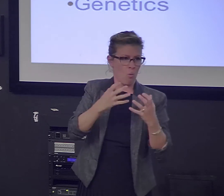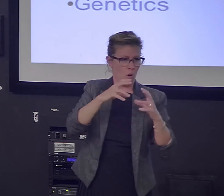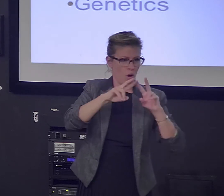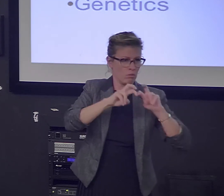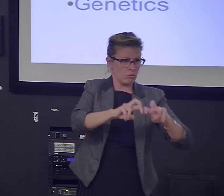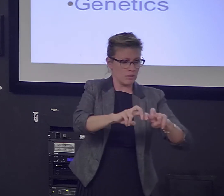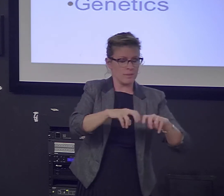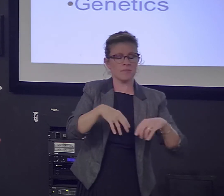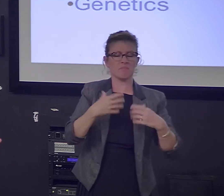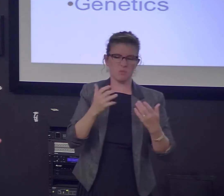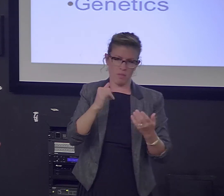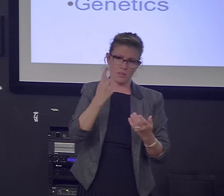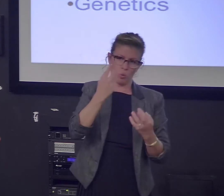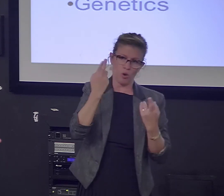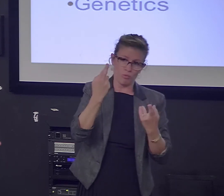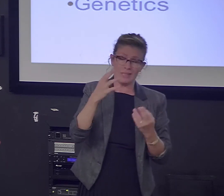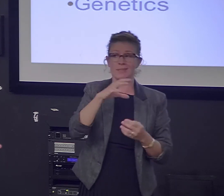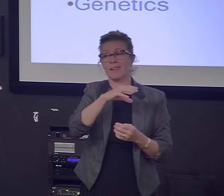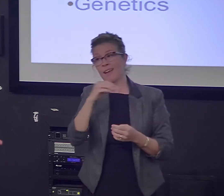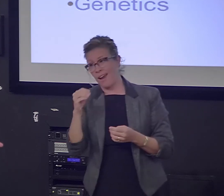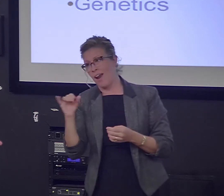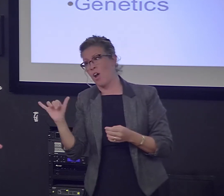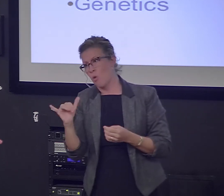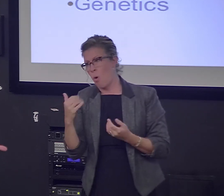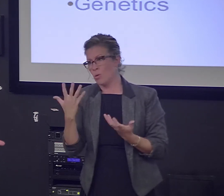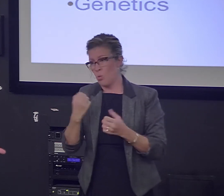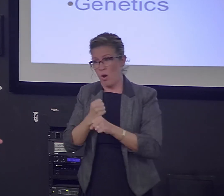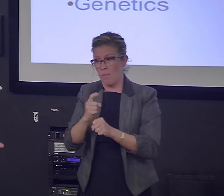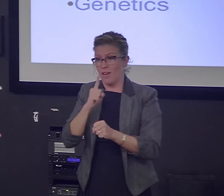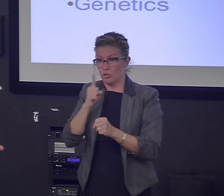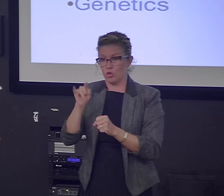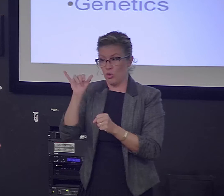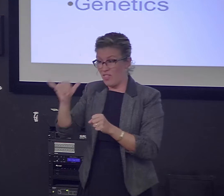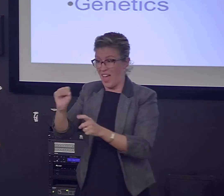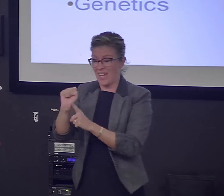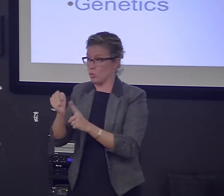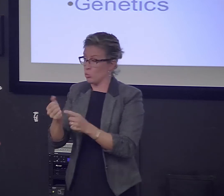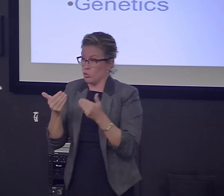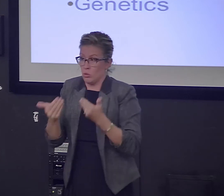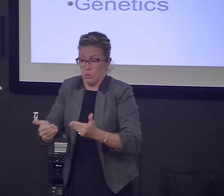And in part, quite seriously, we wanted to be as thorough and comprehensive as we could be.